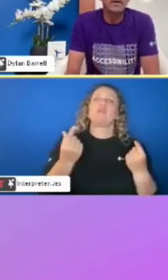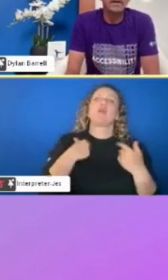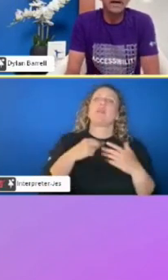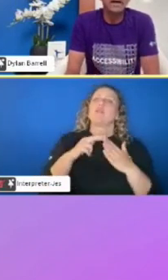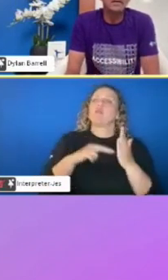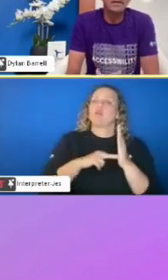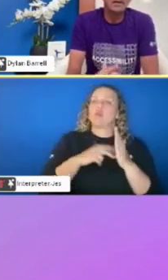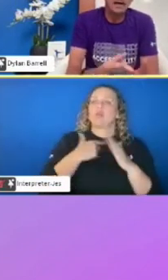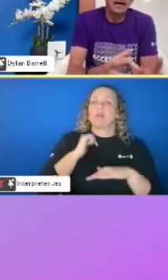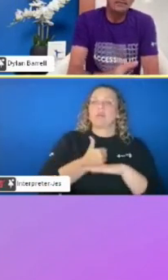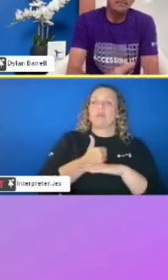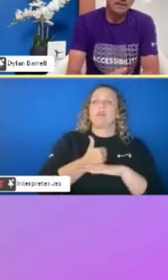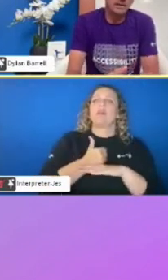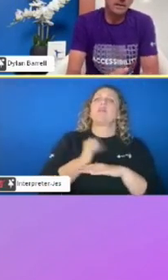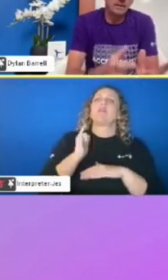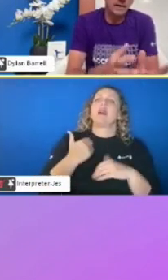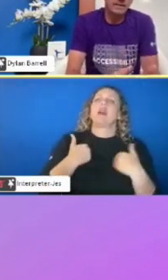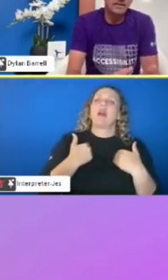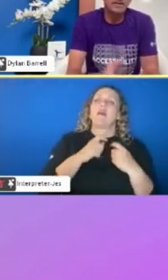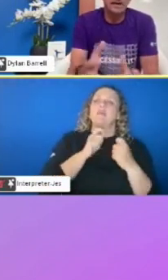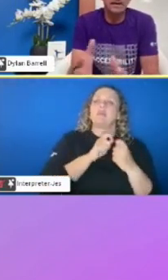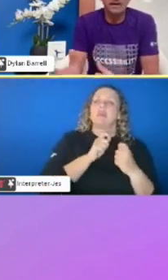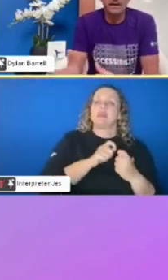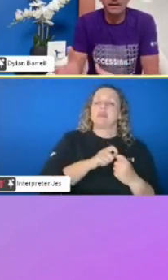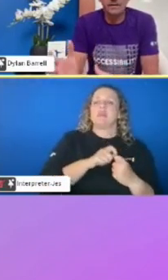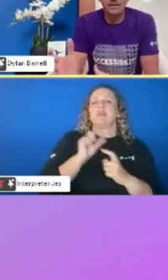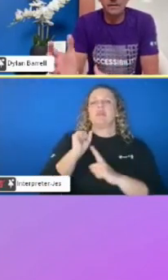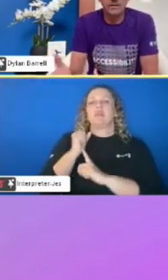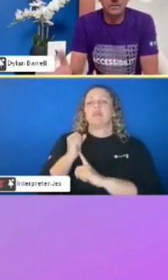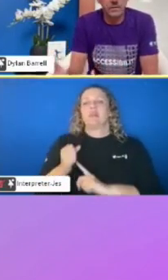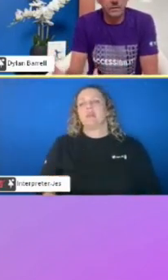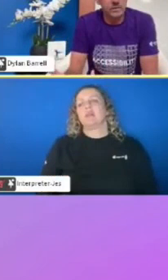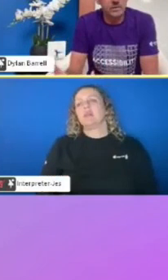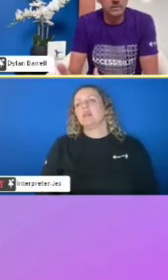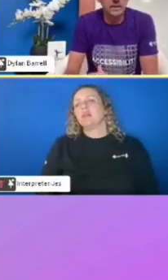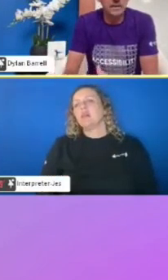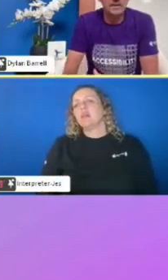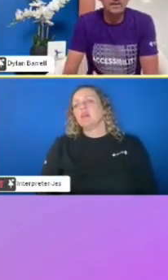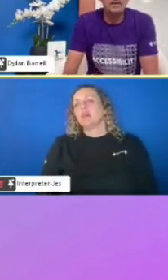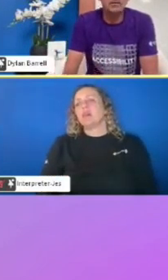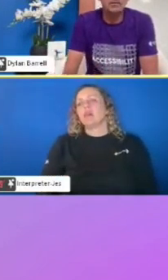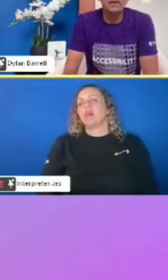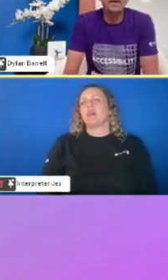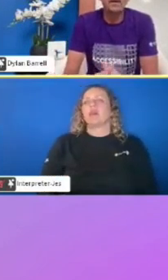that have particular cases and what the result of that testing should be.